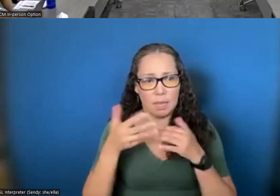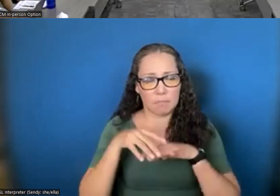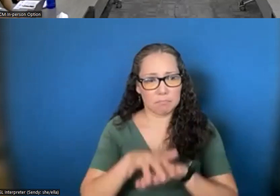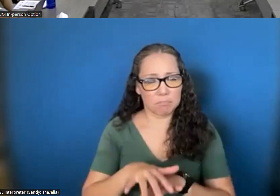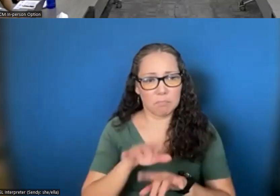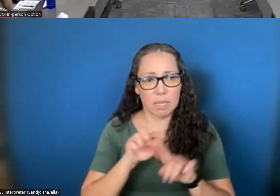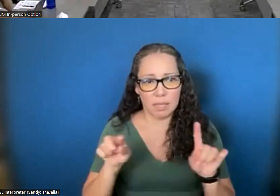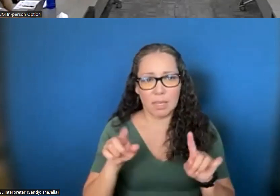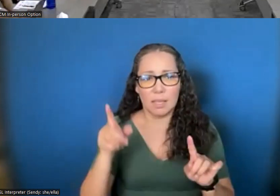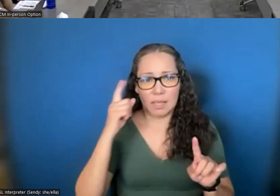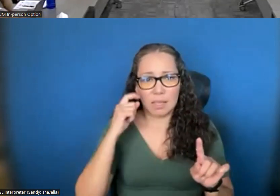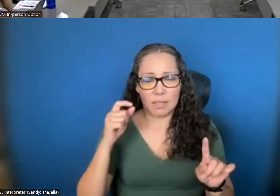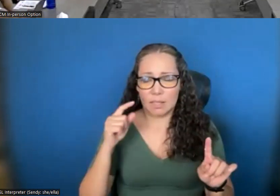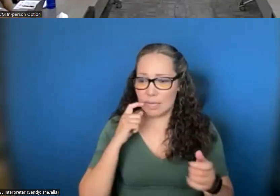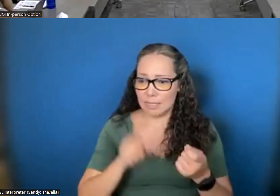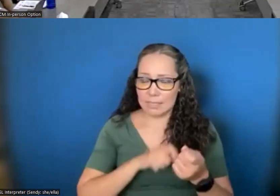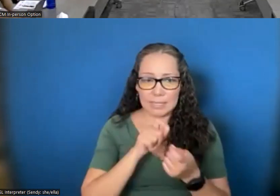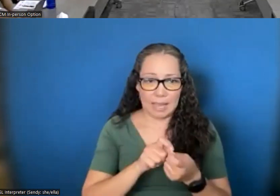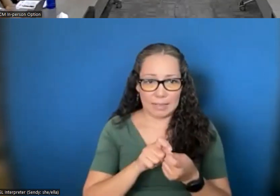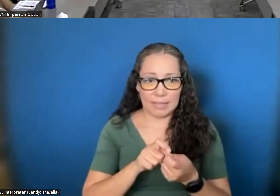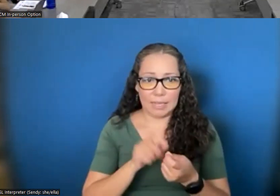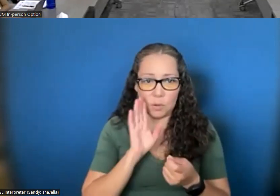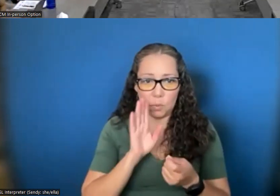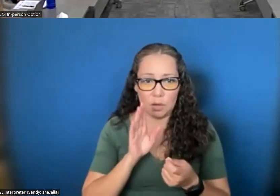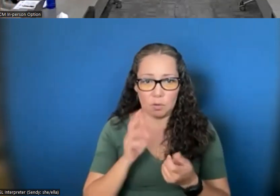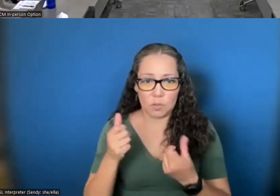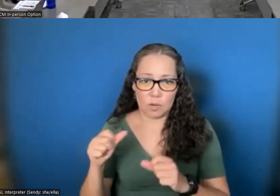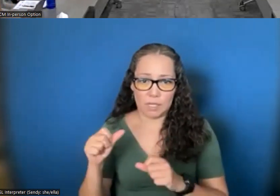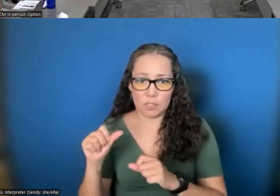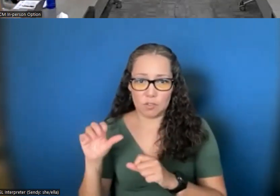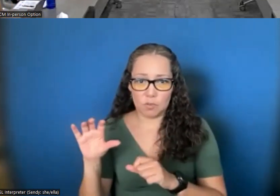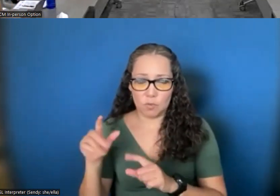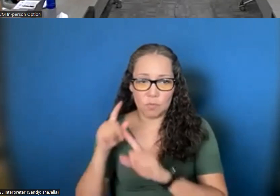that's exactly what your no wrong door system intends to accomplish when you know at a high